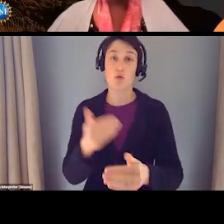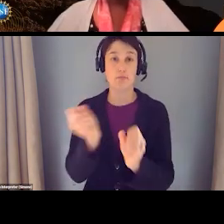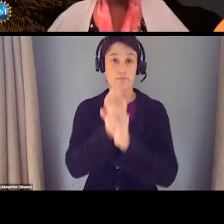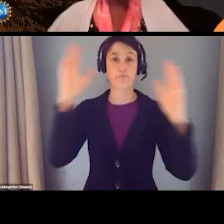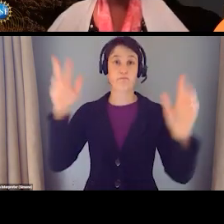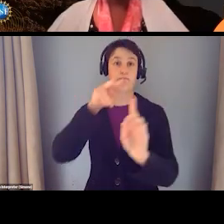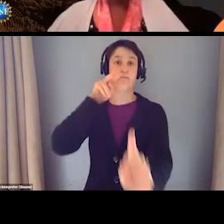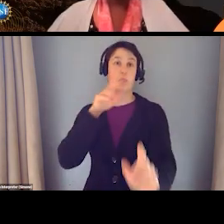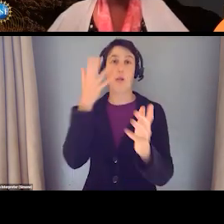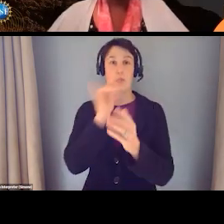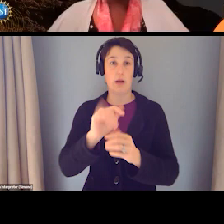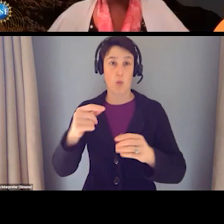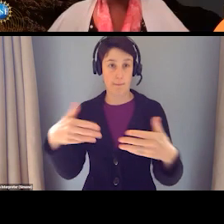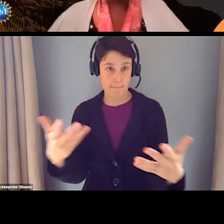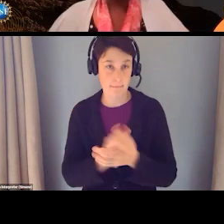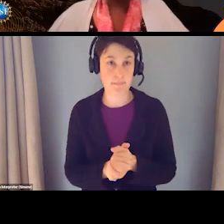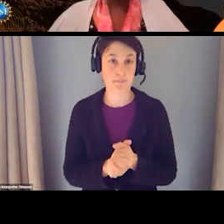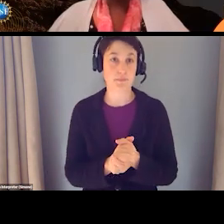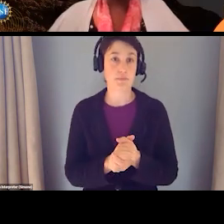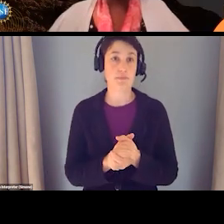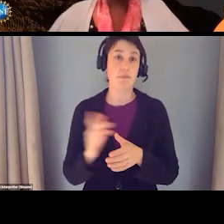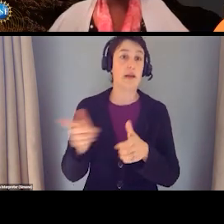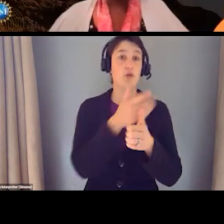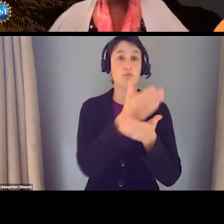The first portion is proposal, preparation, and submission.